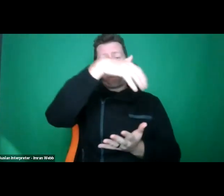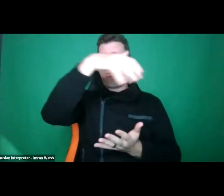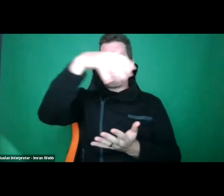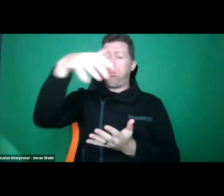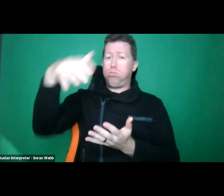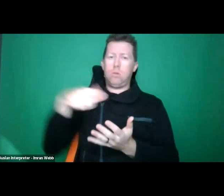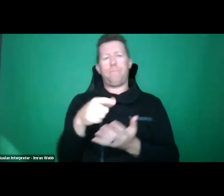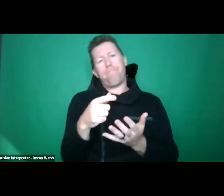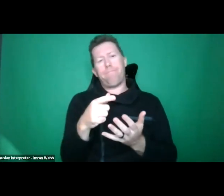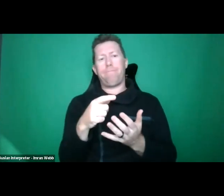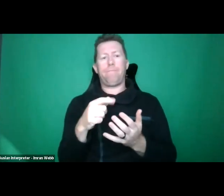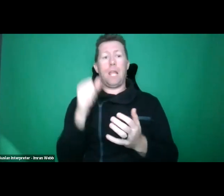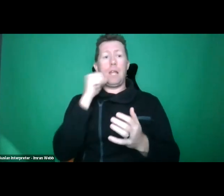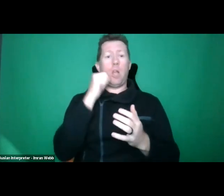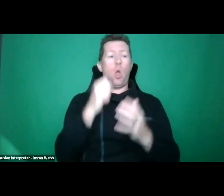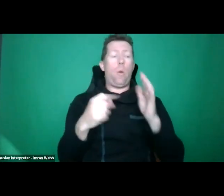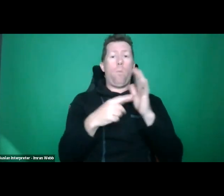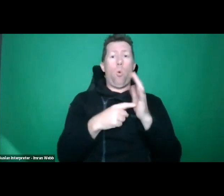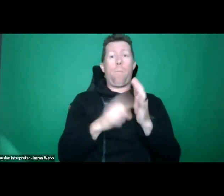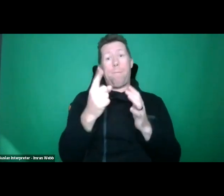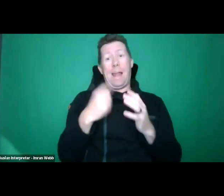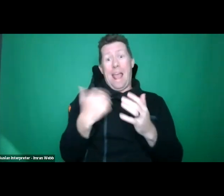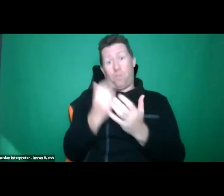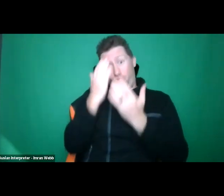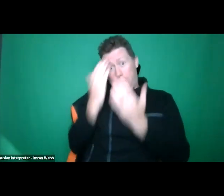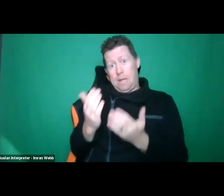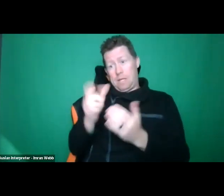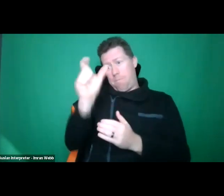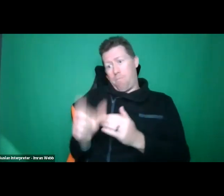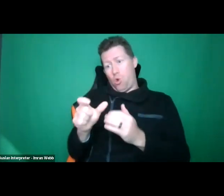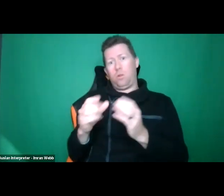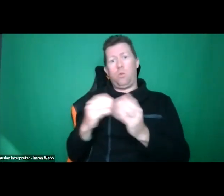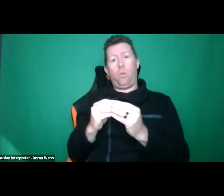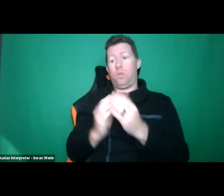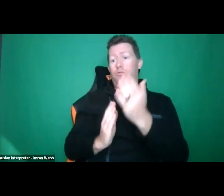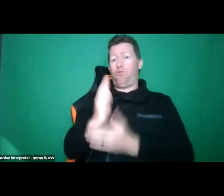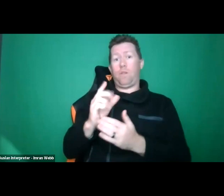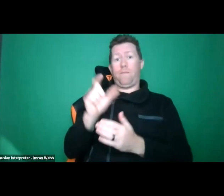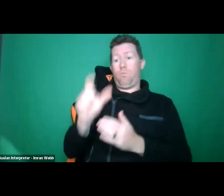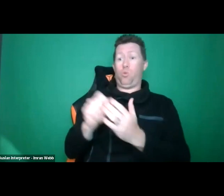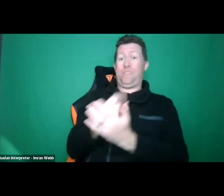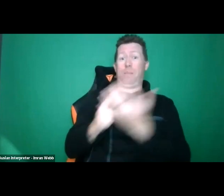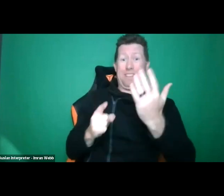on the Rights of Persons with Disabilities in Article 31, to be precise,